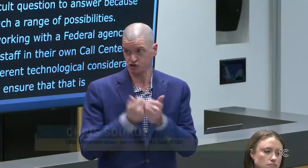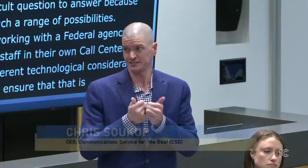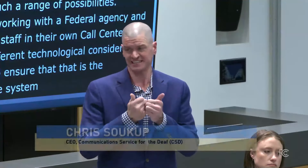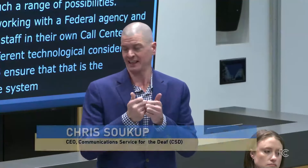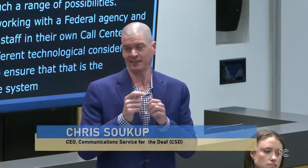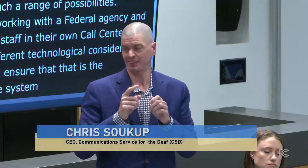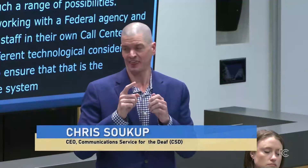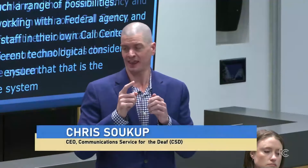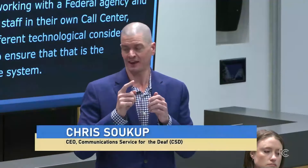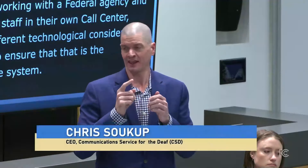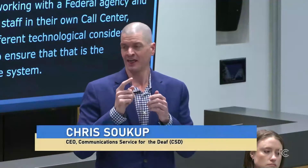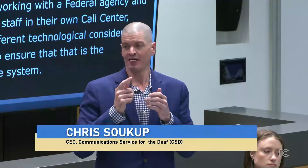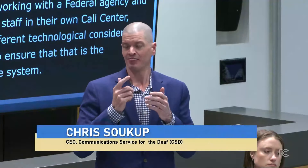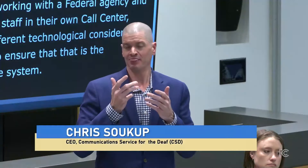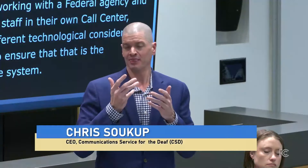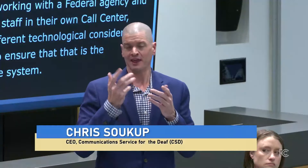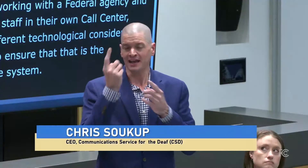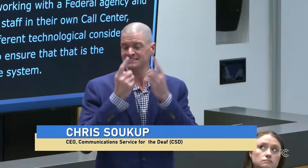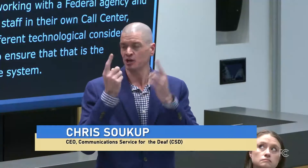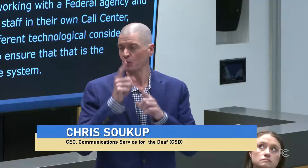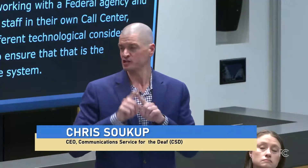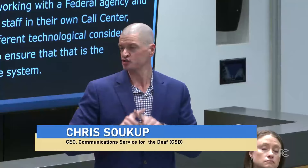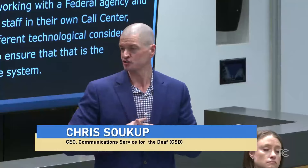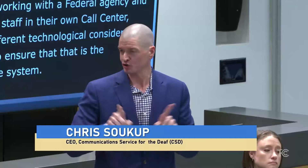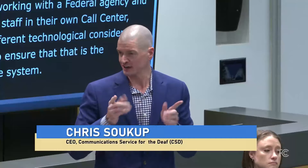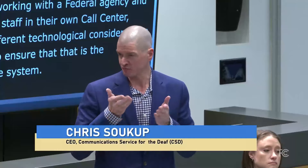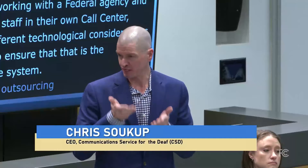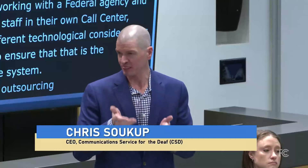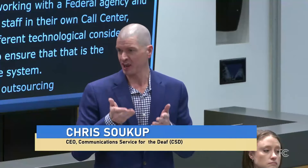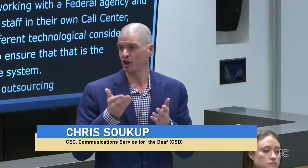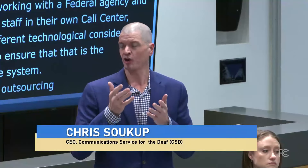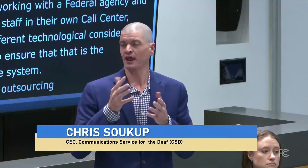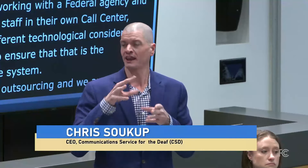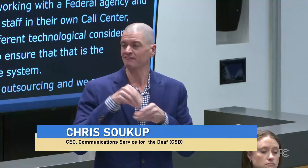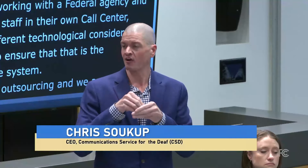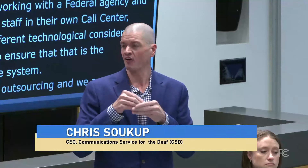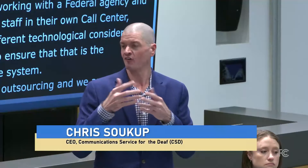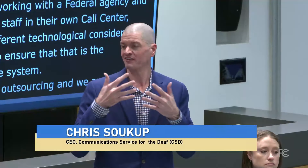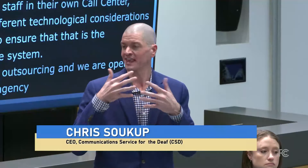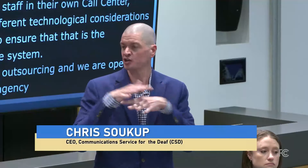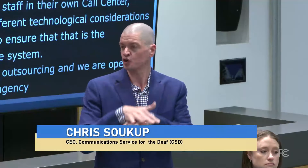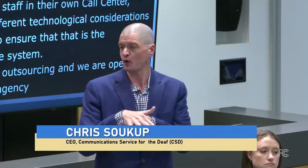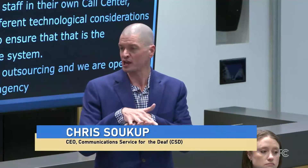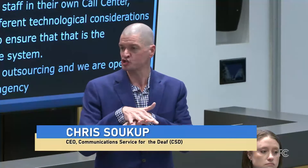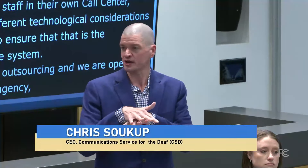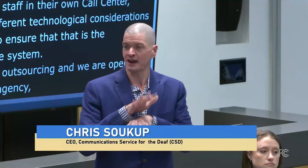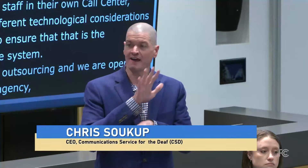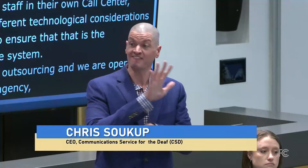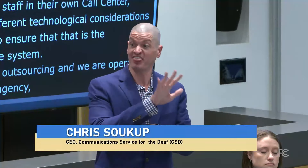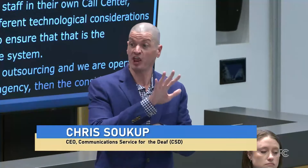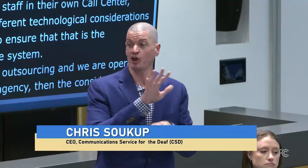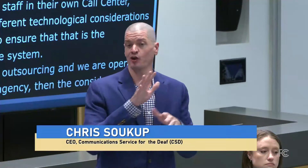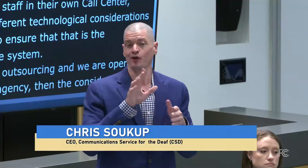INVOLVED TO ENSURE THAT THAT IS THE APPROPRIATE SYSTEM. IF THEY ARE OUTSOURCING AND WE ARE OPERATING IT FOR THAT